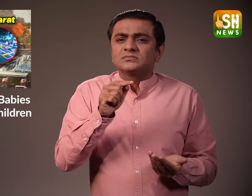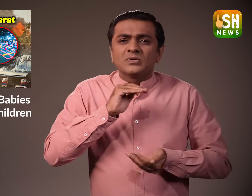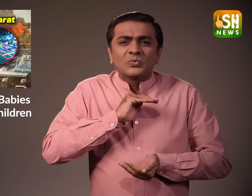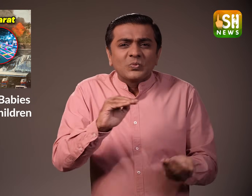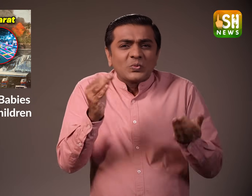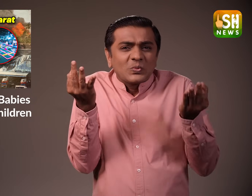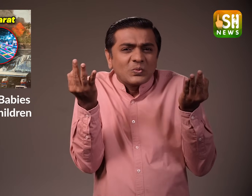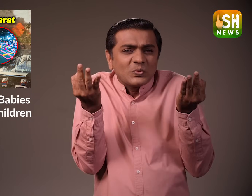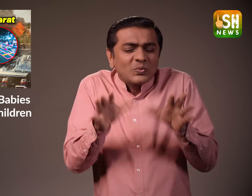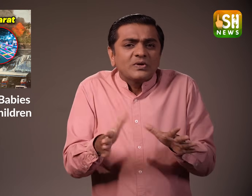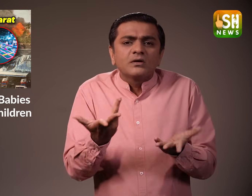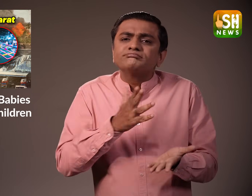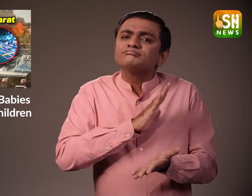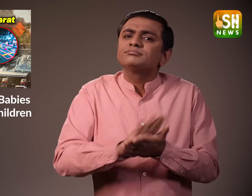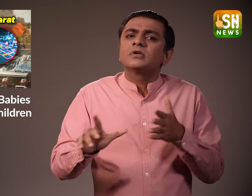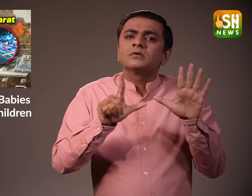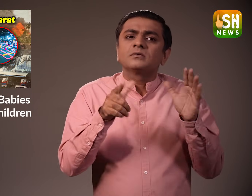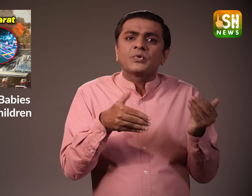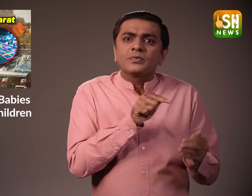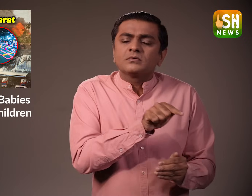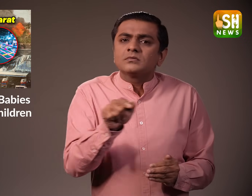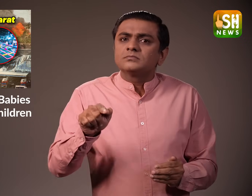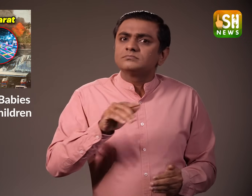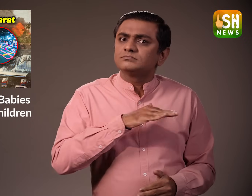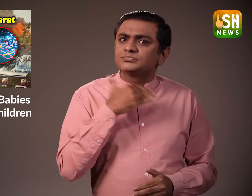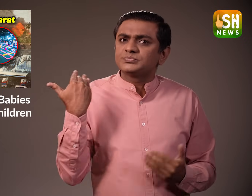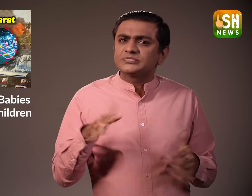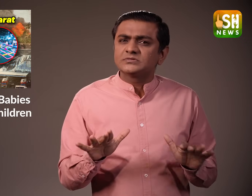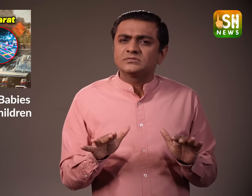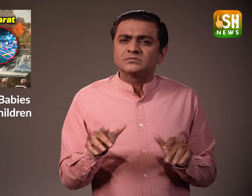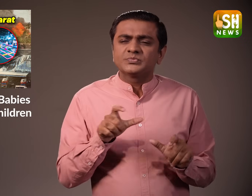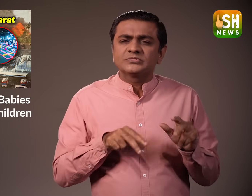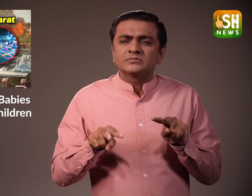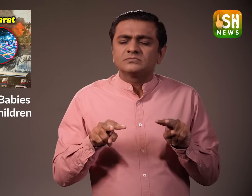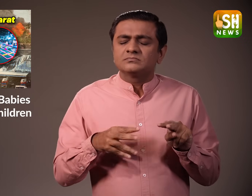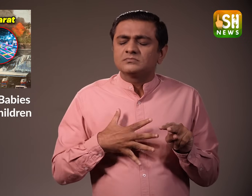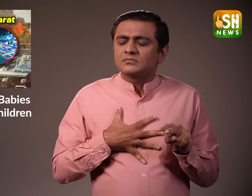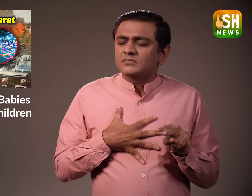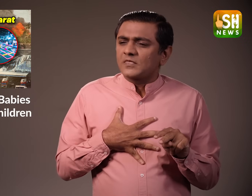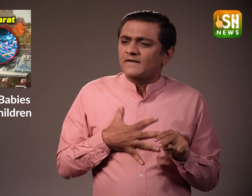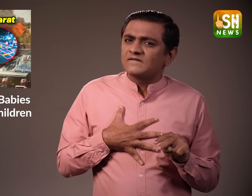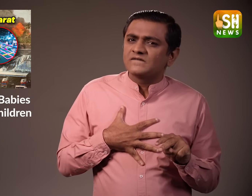7 new born babies died in the fire.